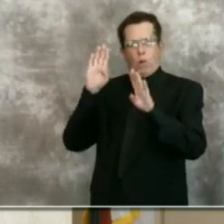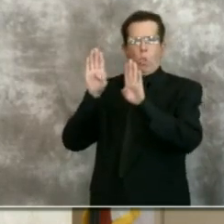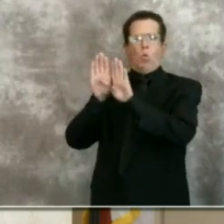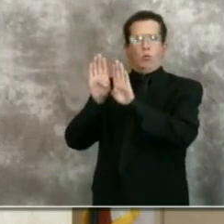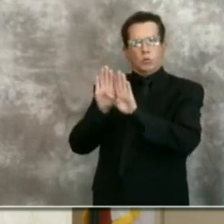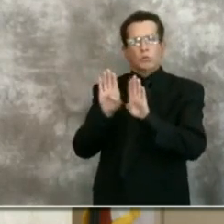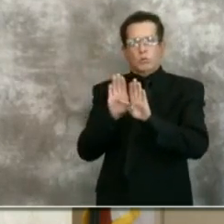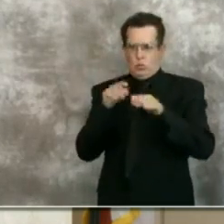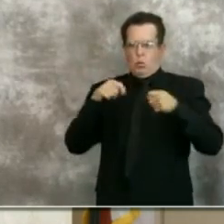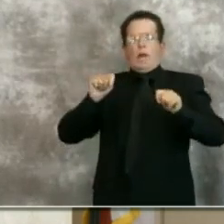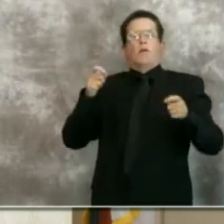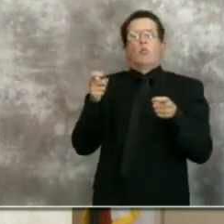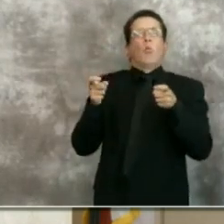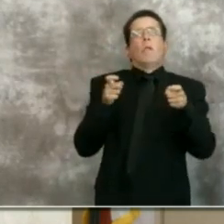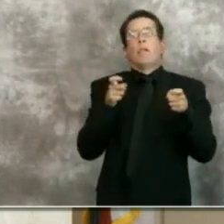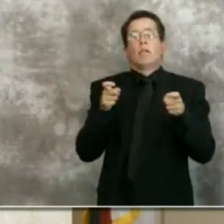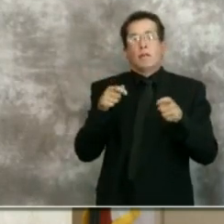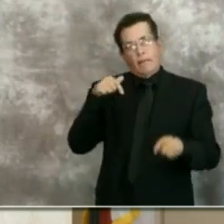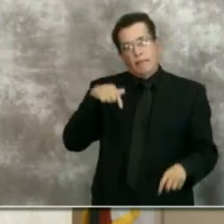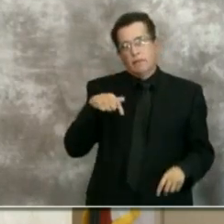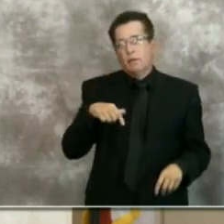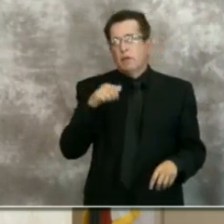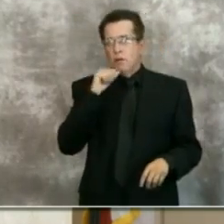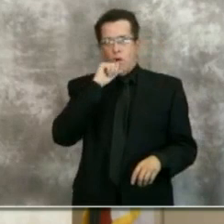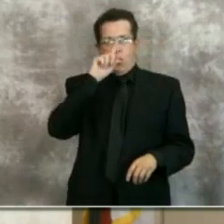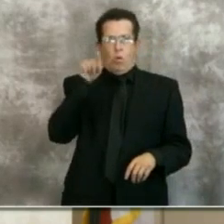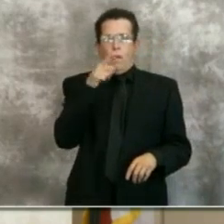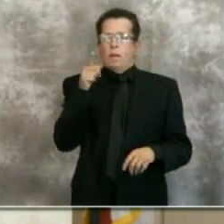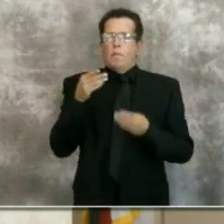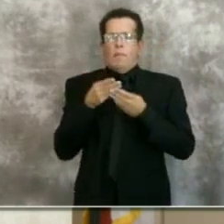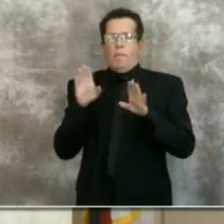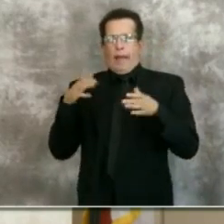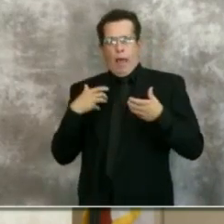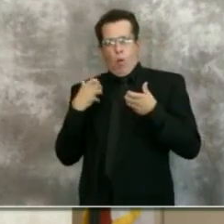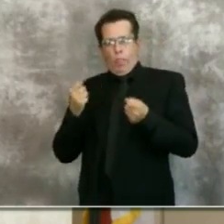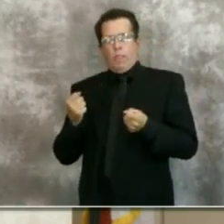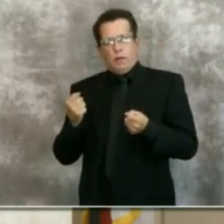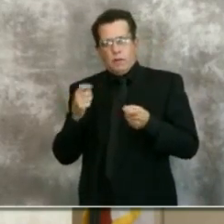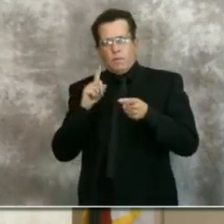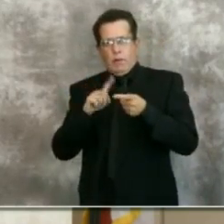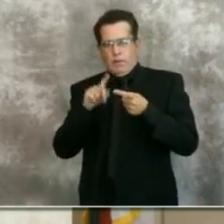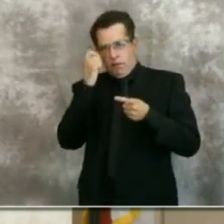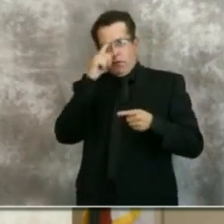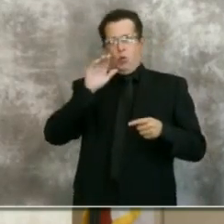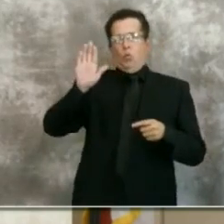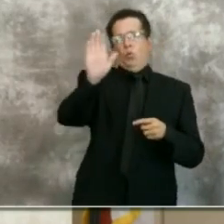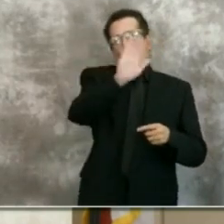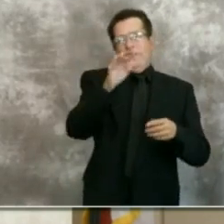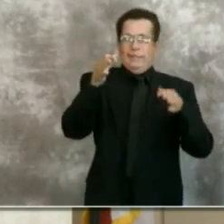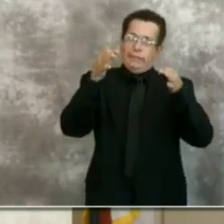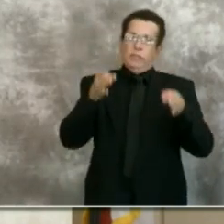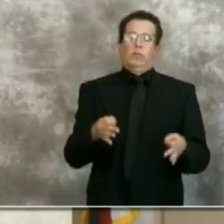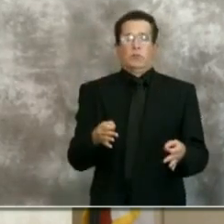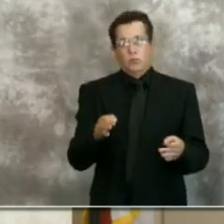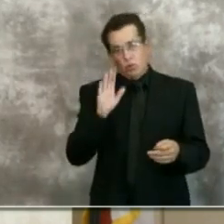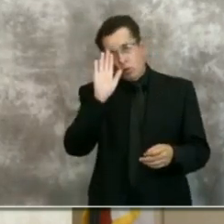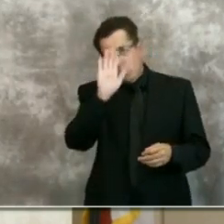VIGILANCE AS WE HAVE REIMPOSED SOME RESTRICTIONS ON THOSE LOCATIONS AND IT IS CAUSING THE MOST OUTBREAKS THAT WE CAN BEGIN TO REIN THE SAND BUT IT'S NOT JUST THE ACTIONS THAT